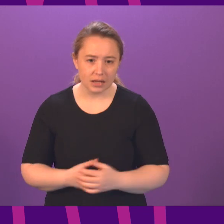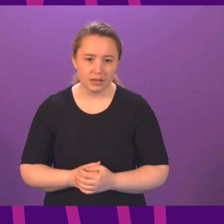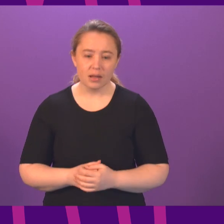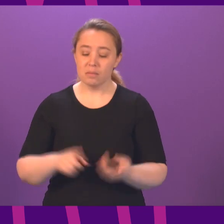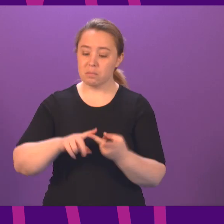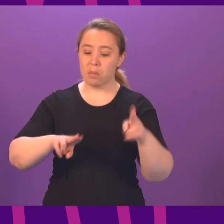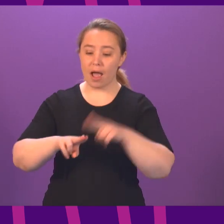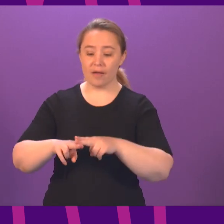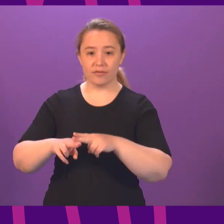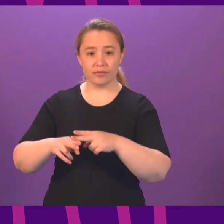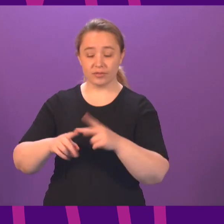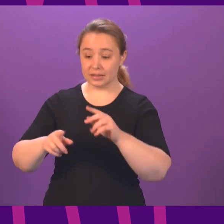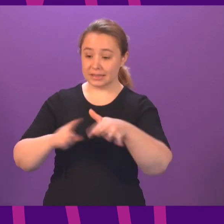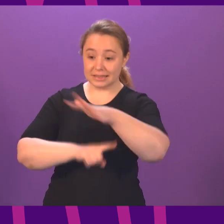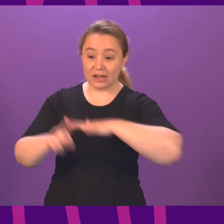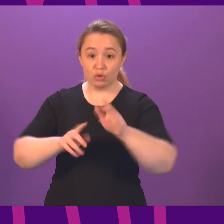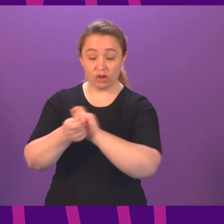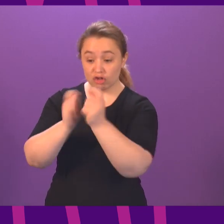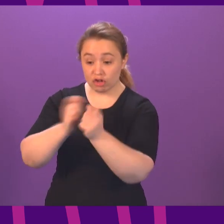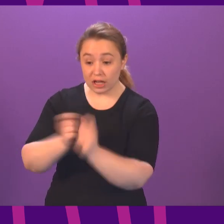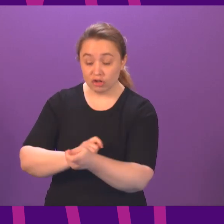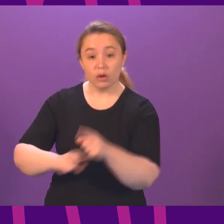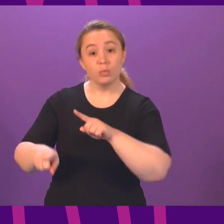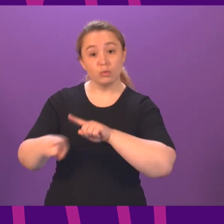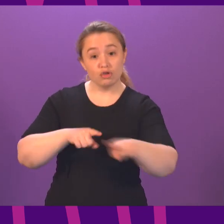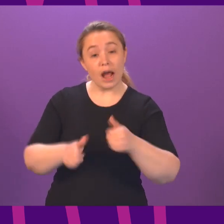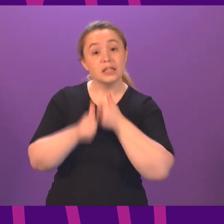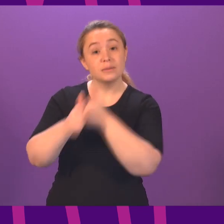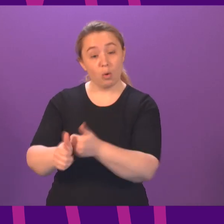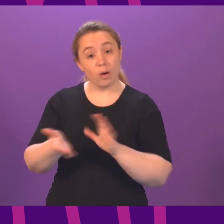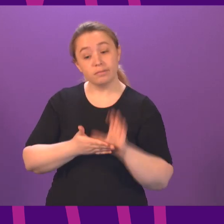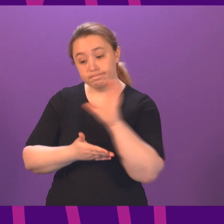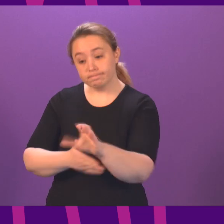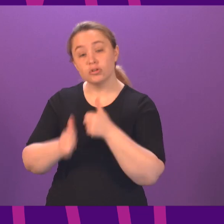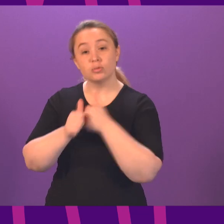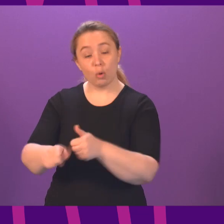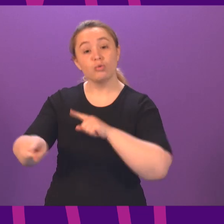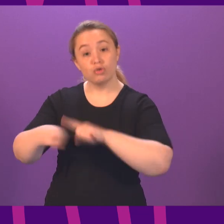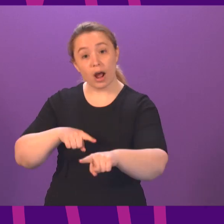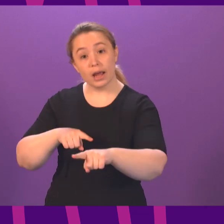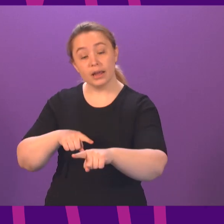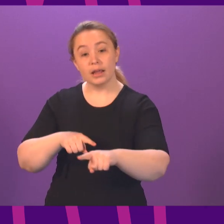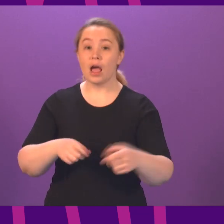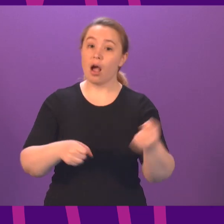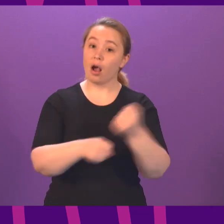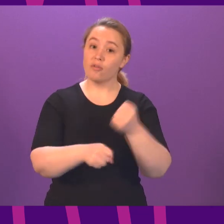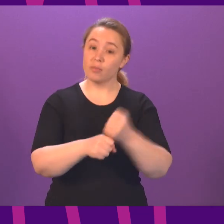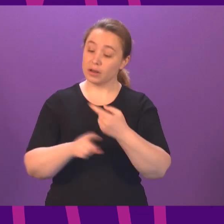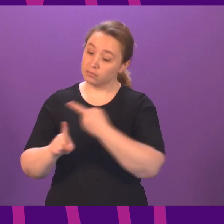face. We will continue to do that. We have people across Government who are focused on